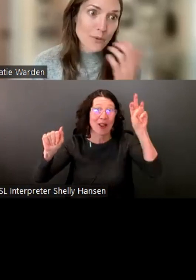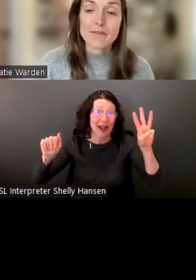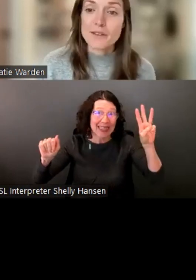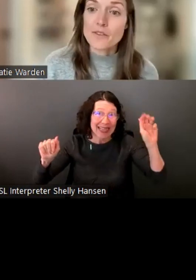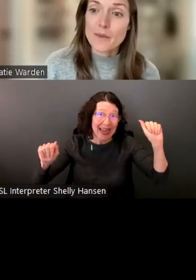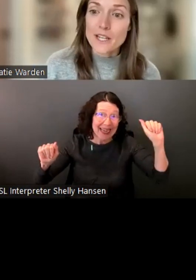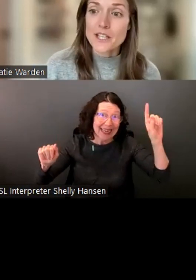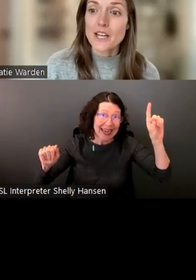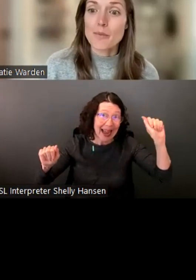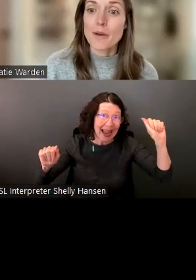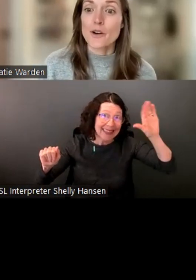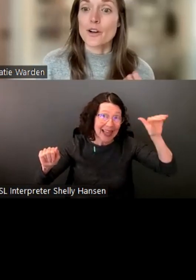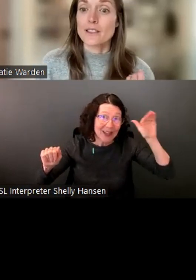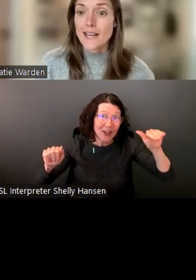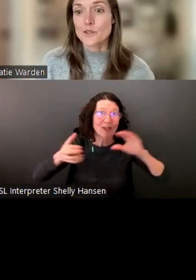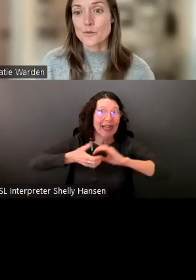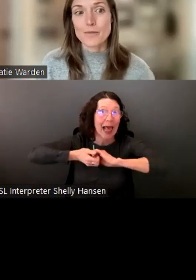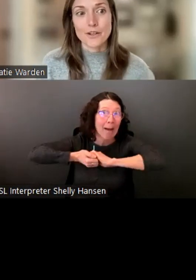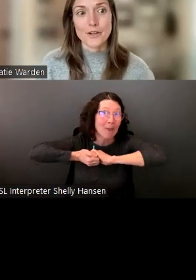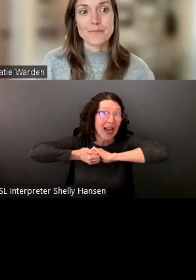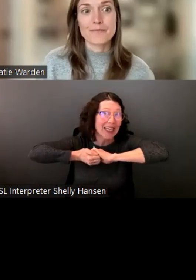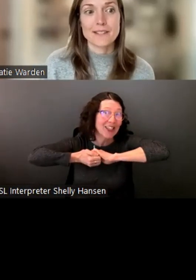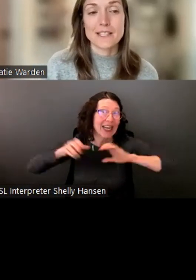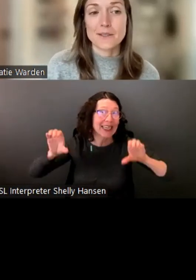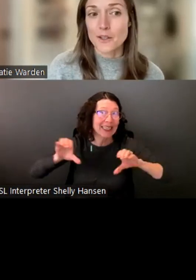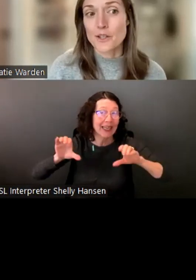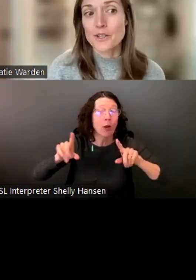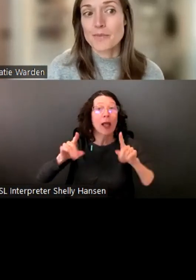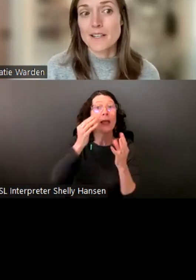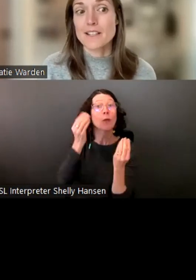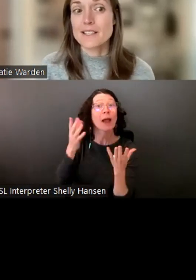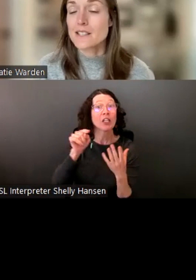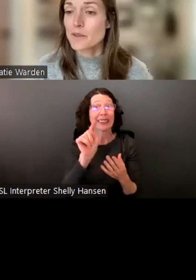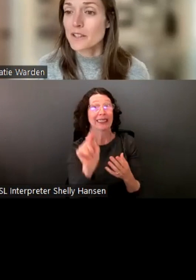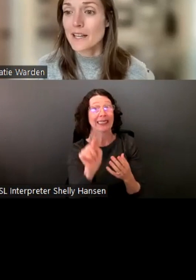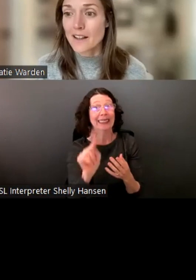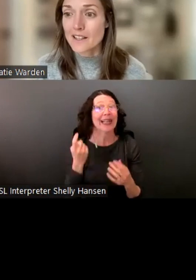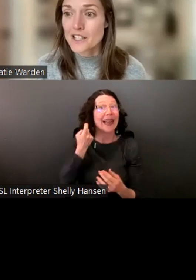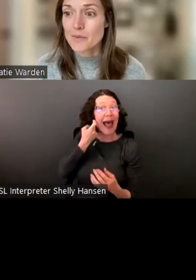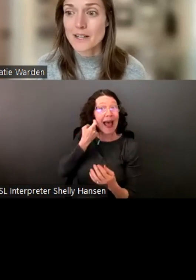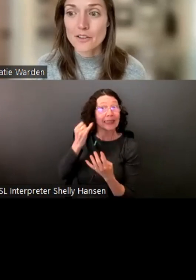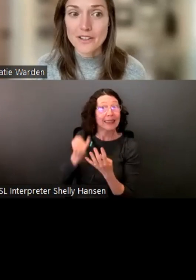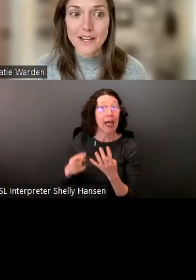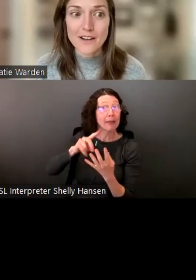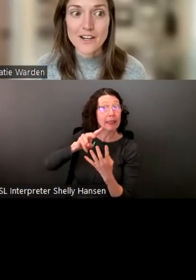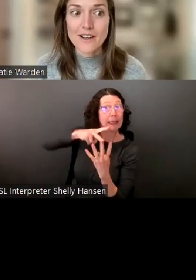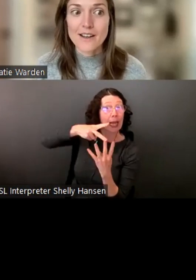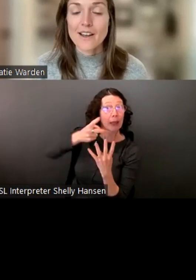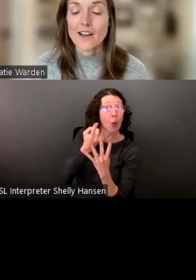we have information about our last webinar. It's going to be on disability allyship in healthcare